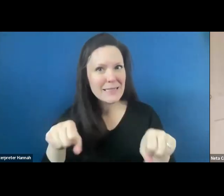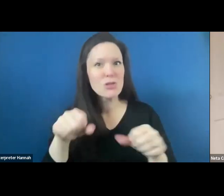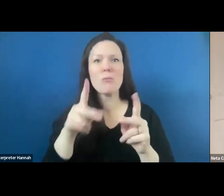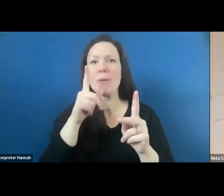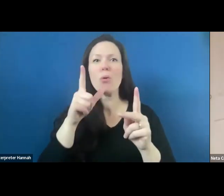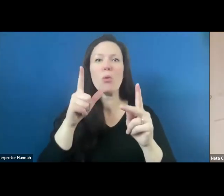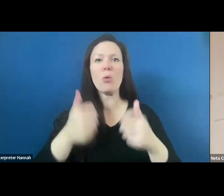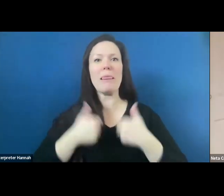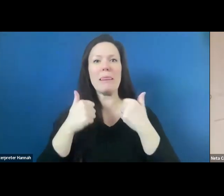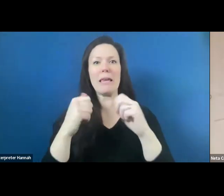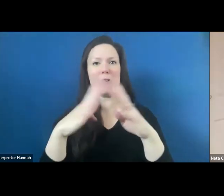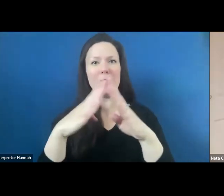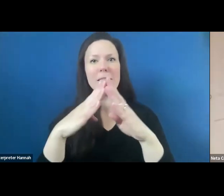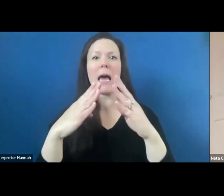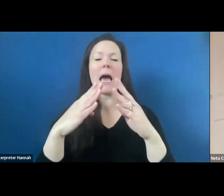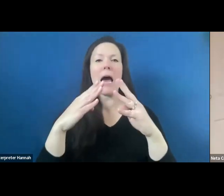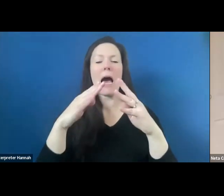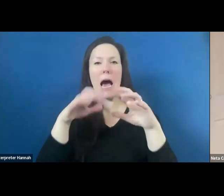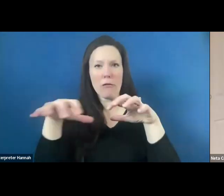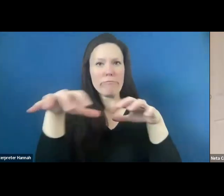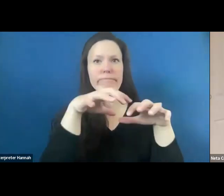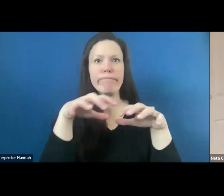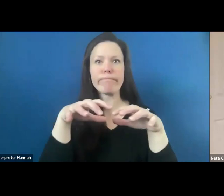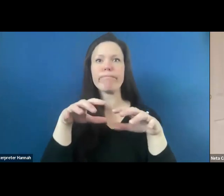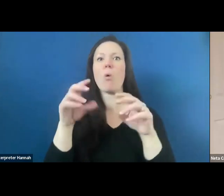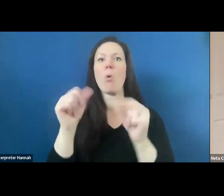to escape any Soviet weapons which would come their way.